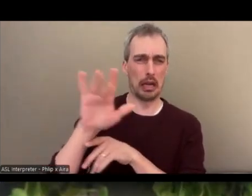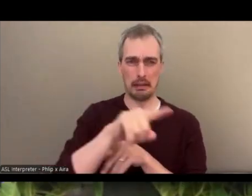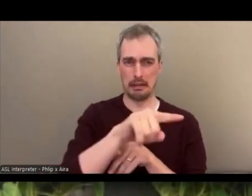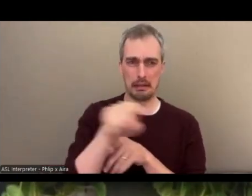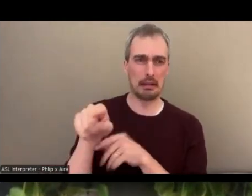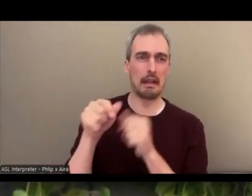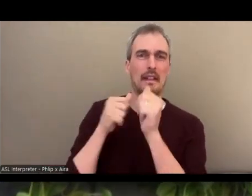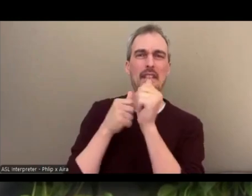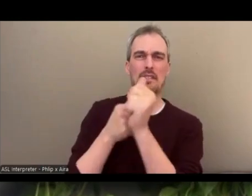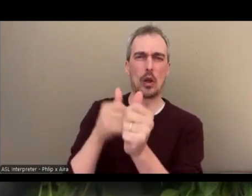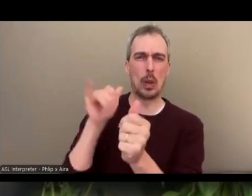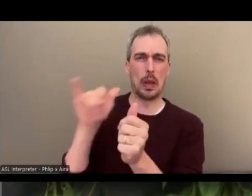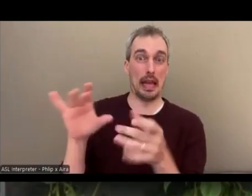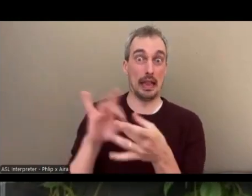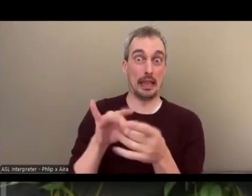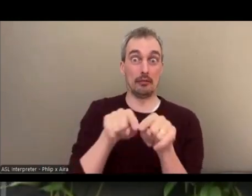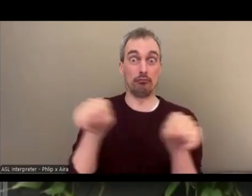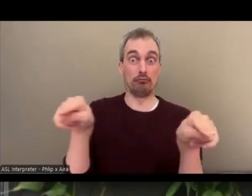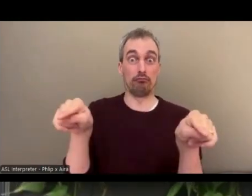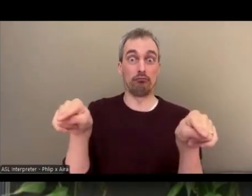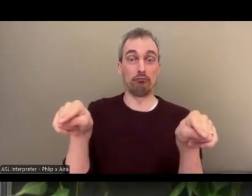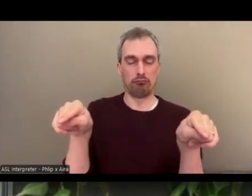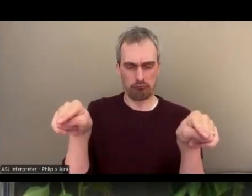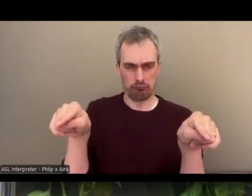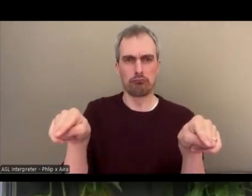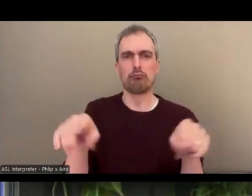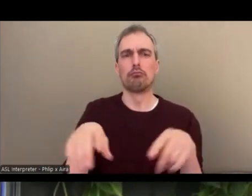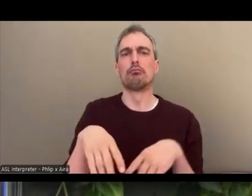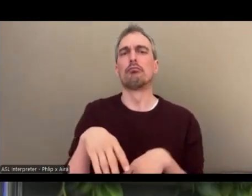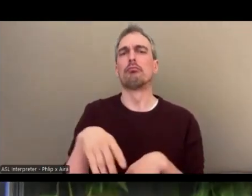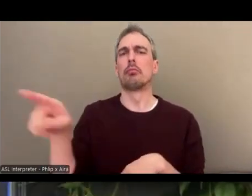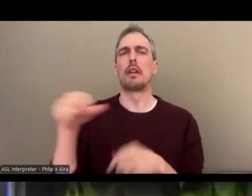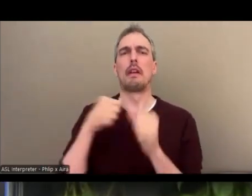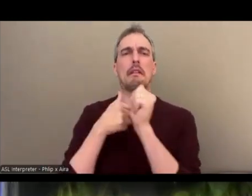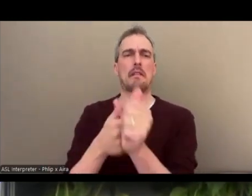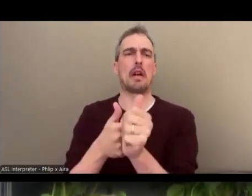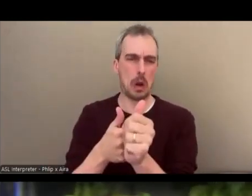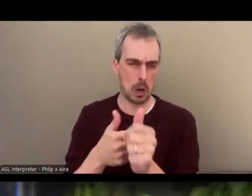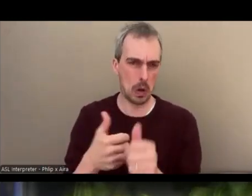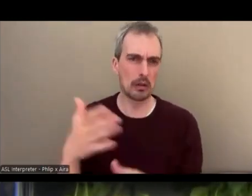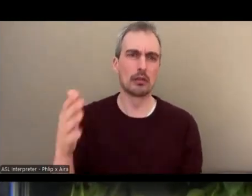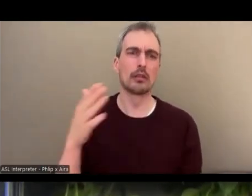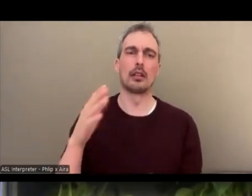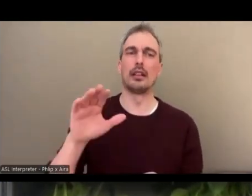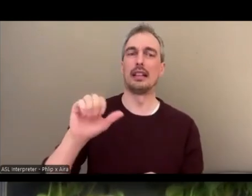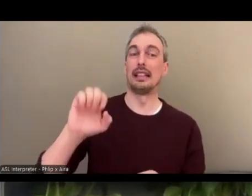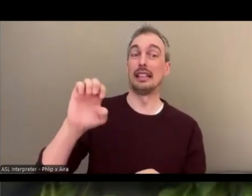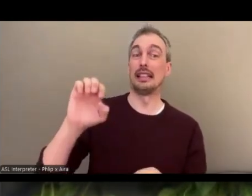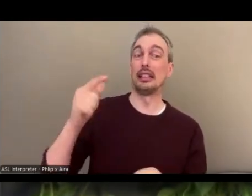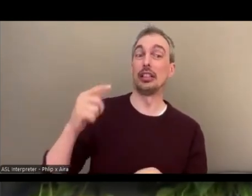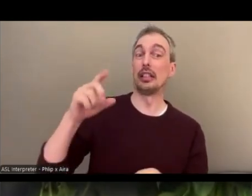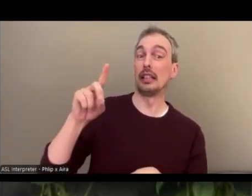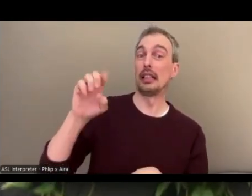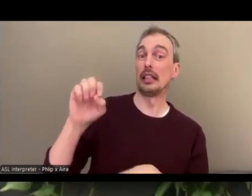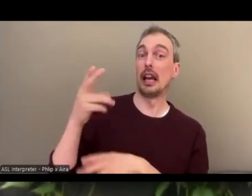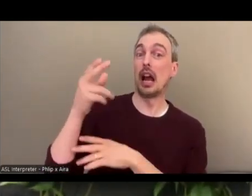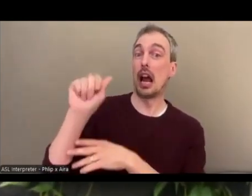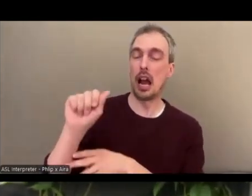noti.st/segdeha. Which is kind of my handle all over the socials. It's actually my first initial and last name reversed.